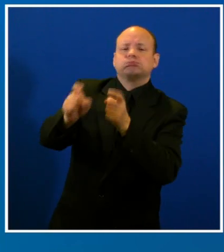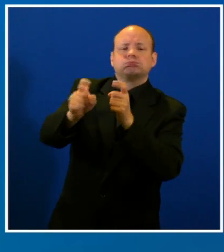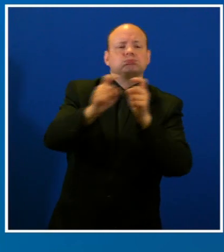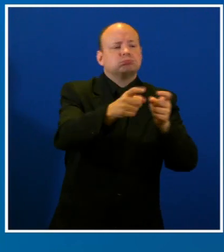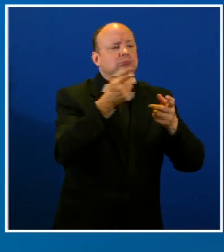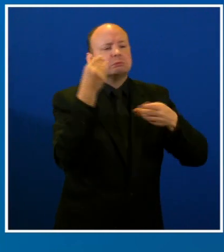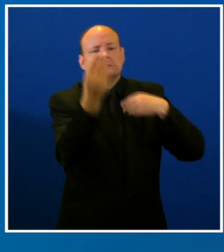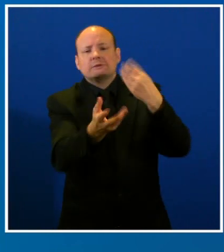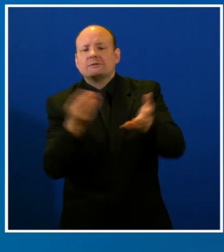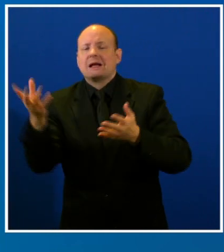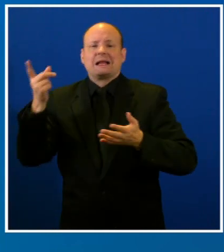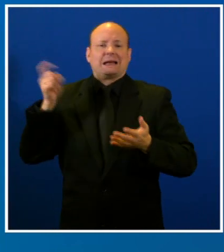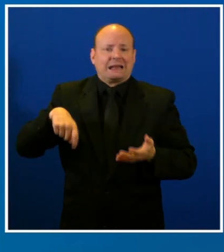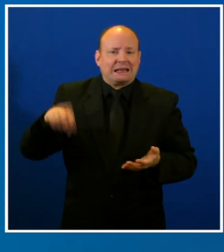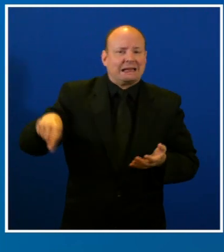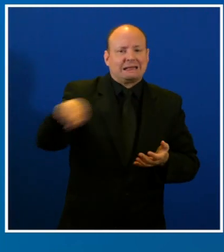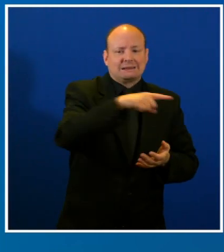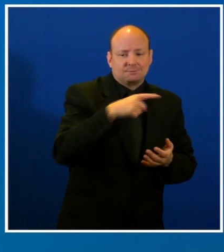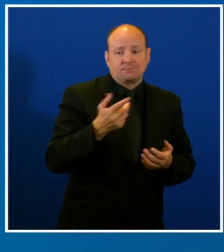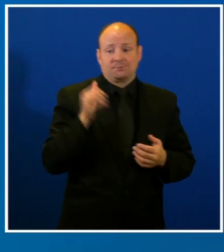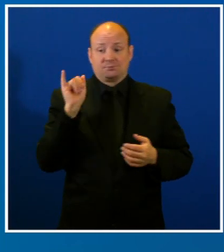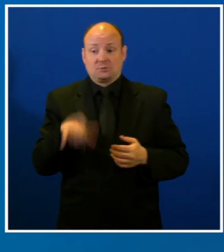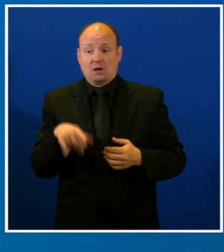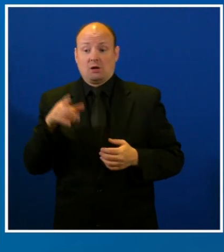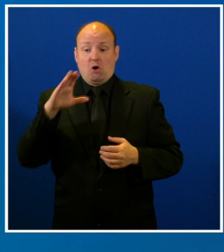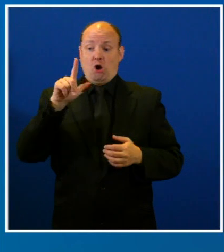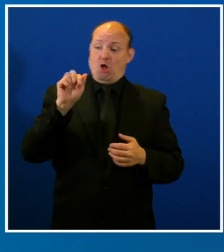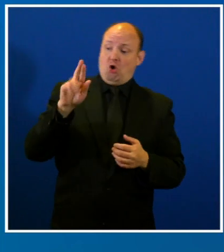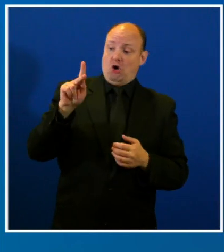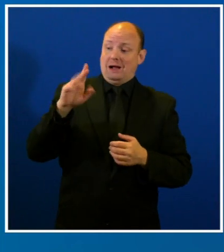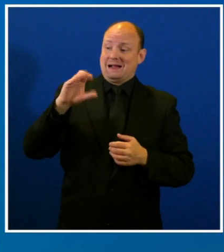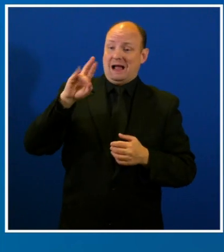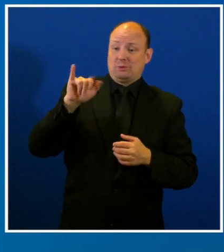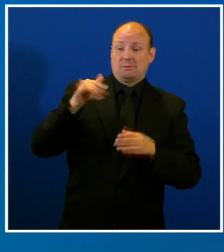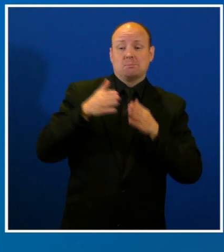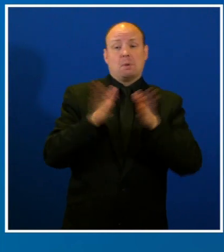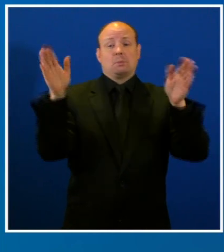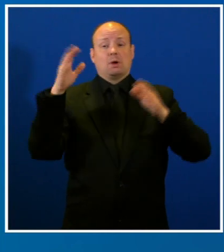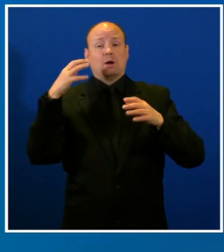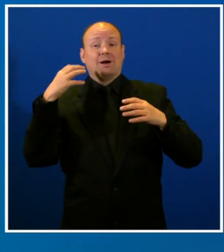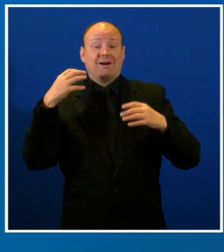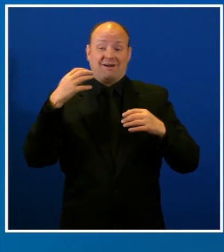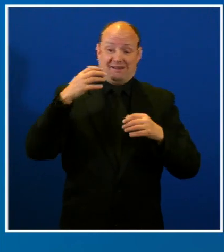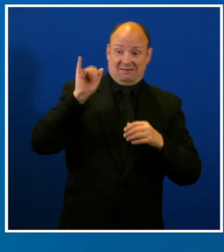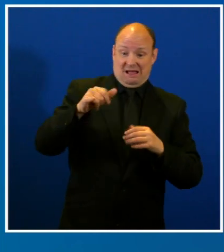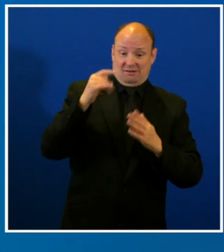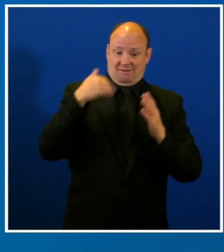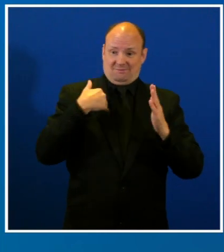County Public Health actually has a fact with some tips for holiday gatherings that can be